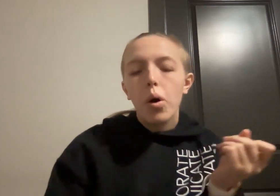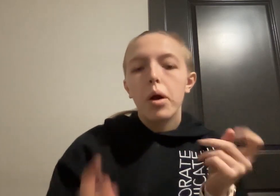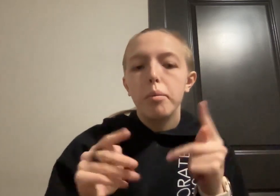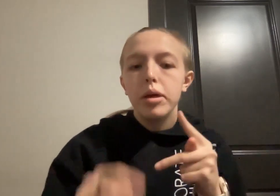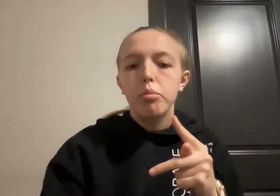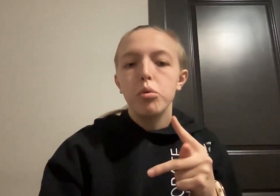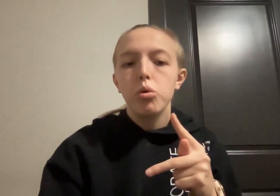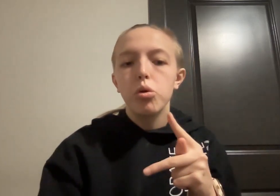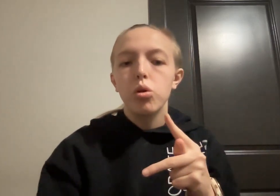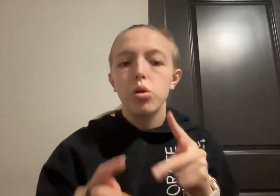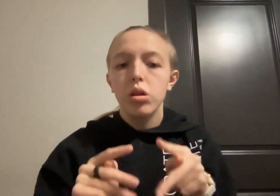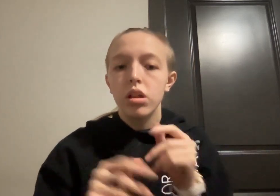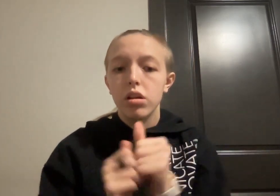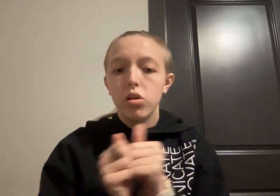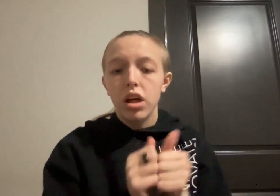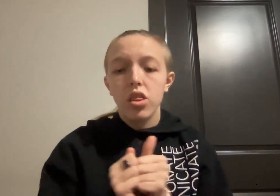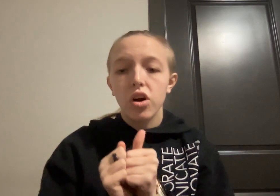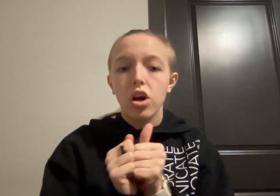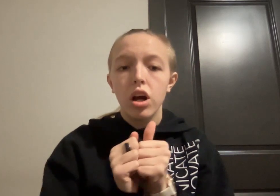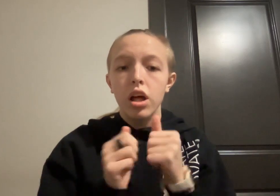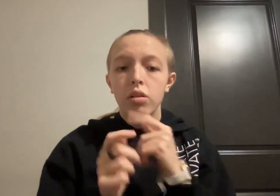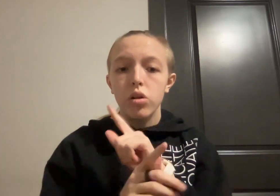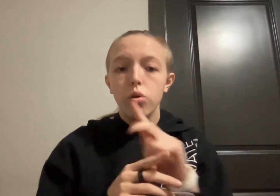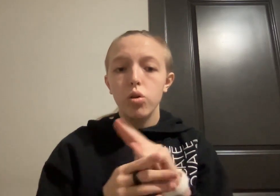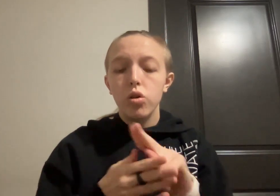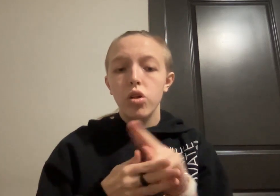get together and use ASL to communicate.